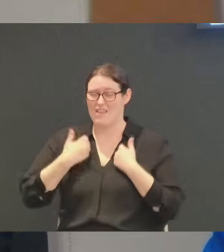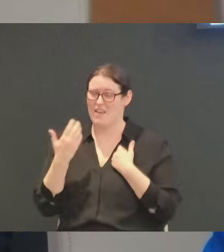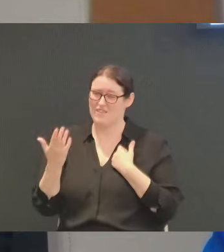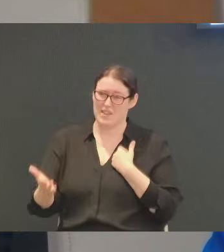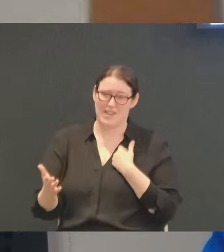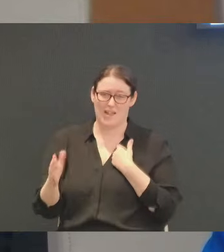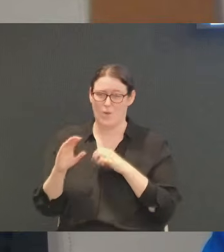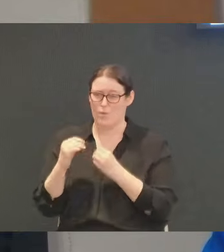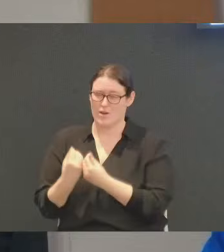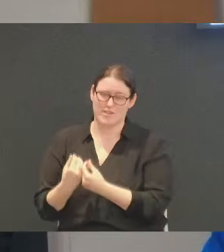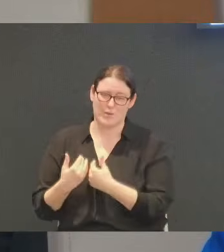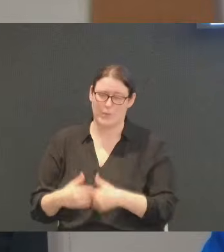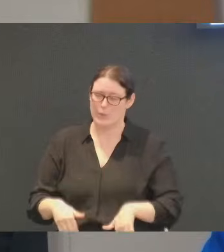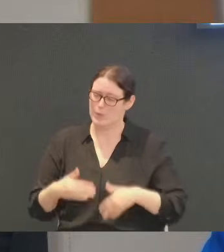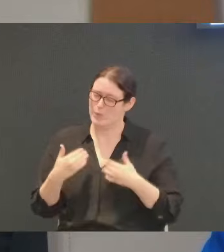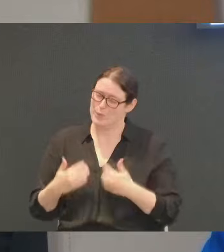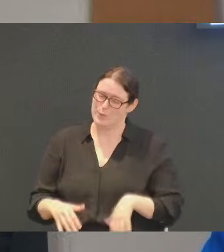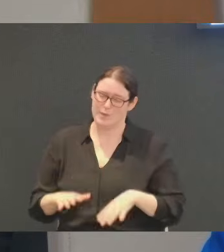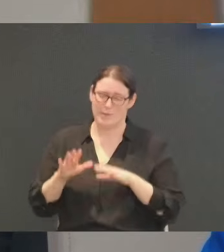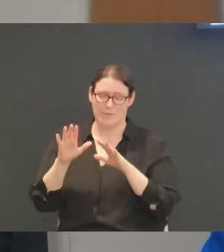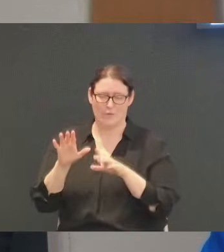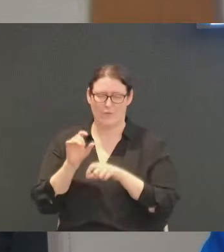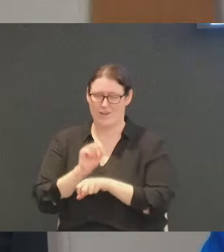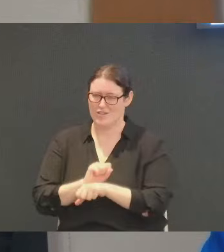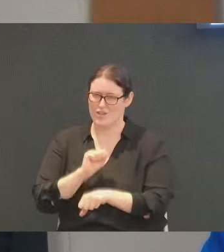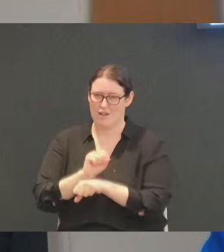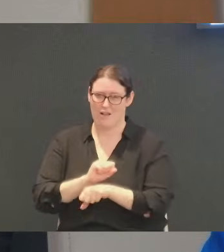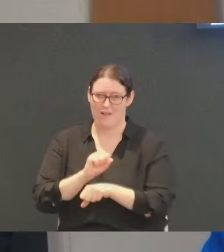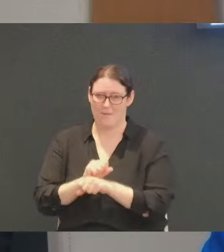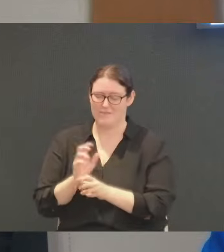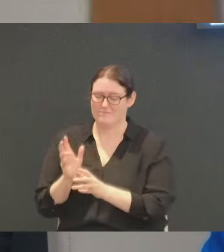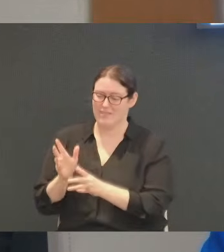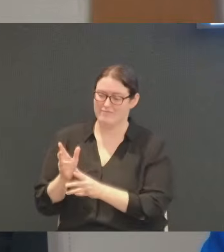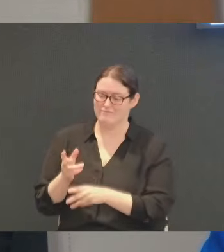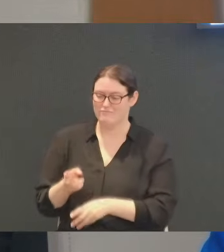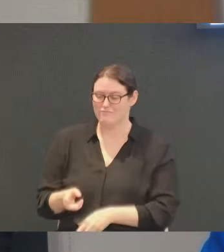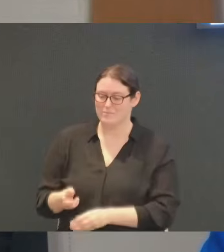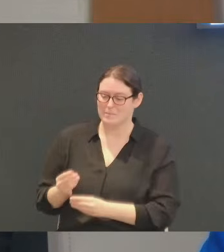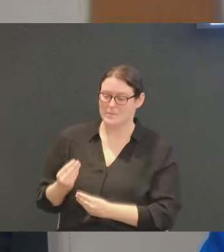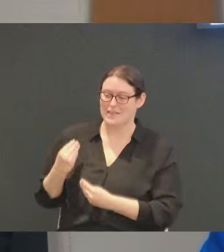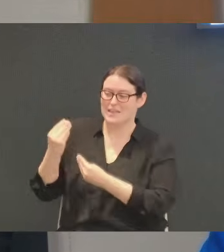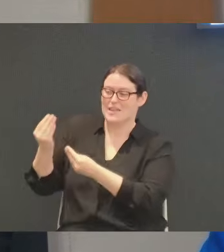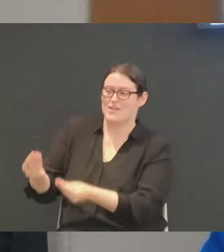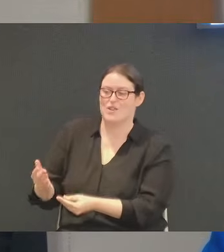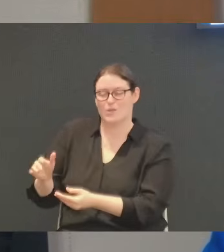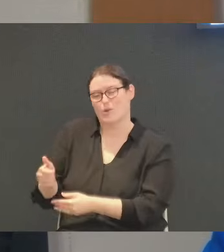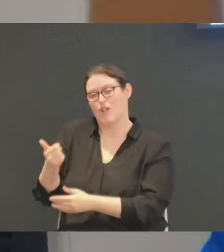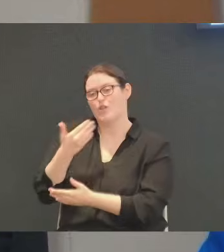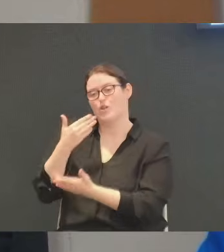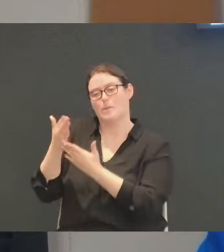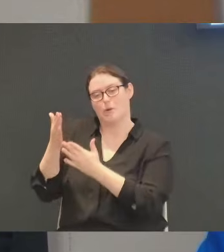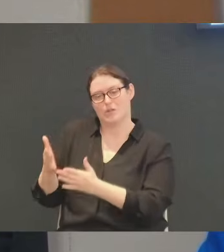a amazing job and left it in good hands. So, I wanted to congratulate him on that. Uh, the